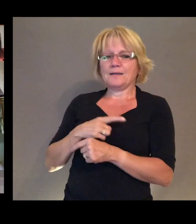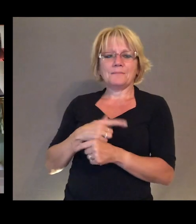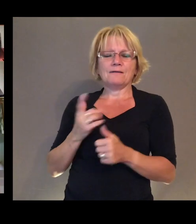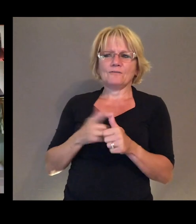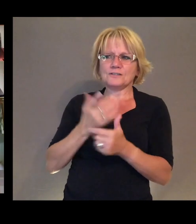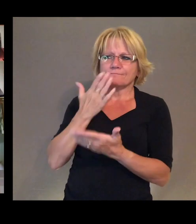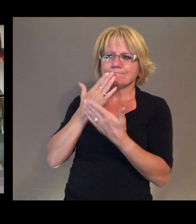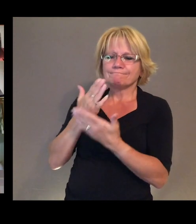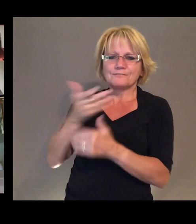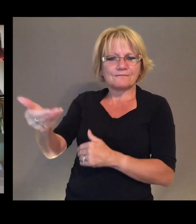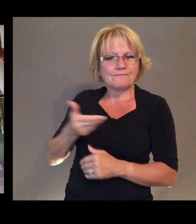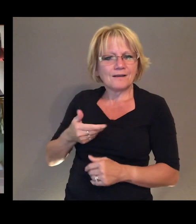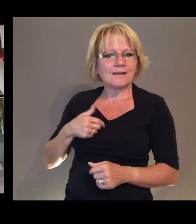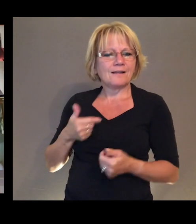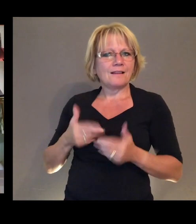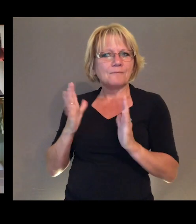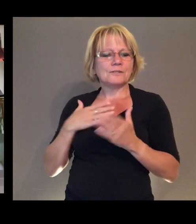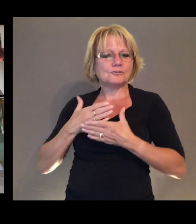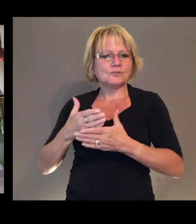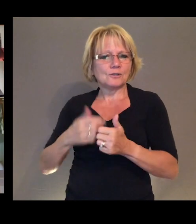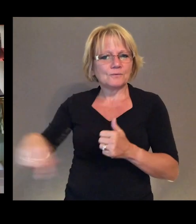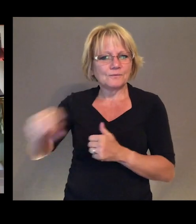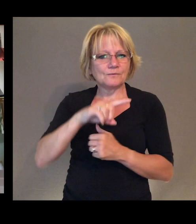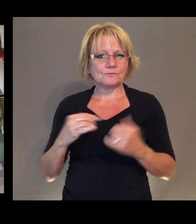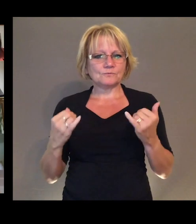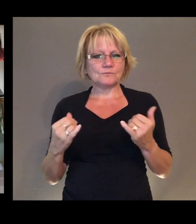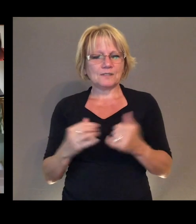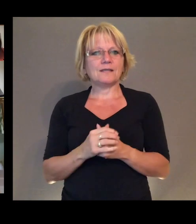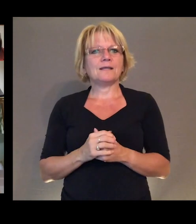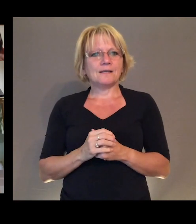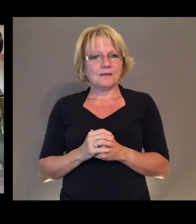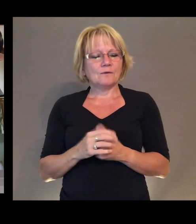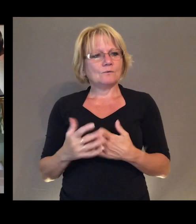and for letting me share a space with you all today, it's an honor and a privilege to be with you.